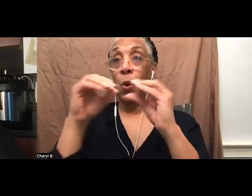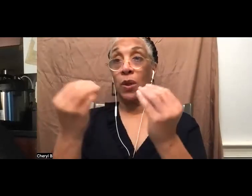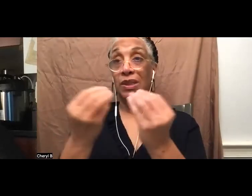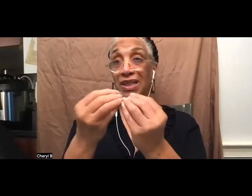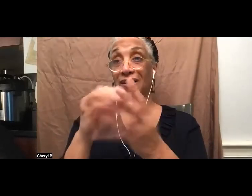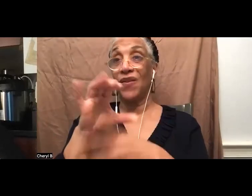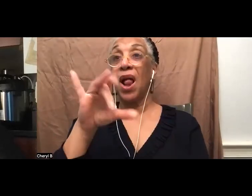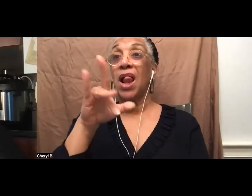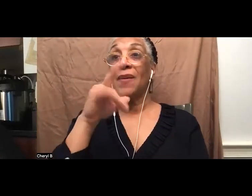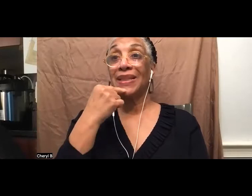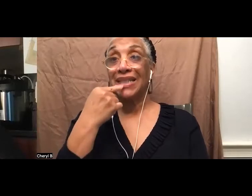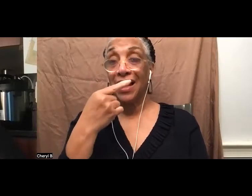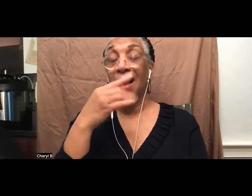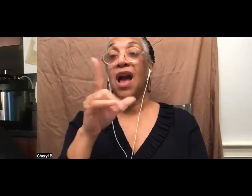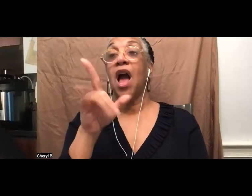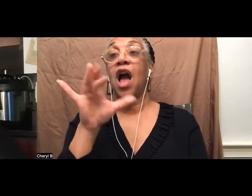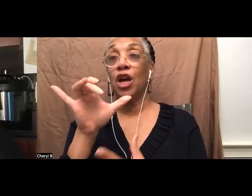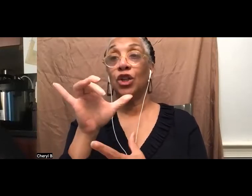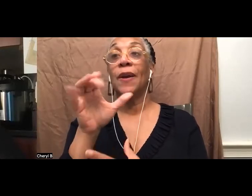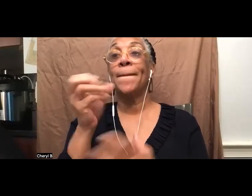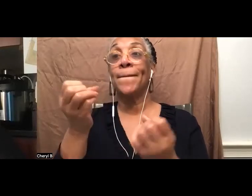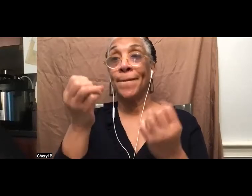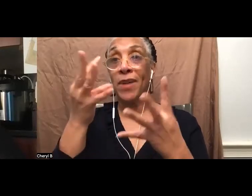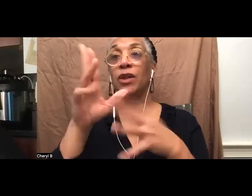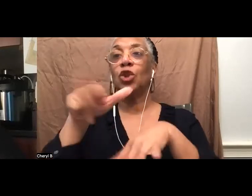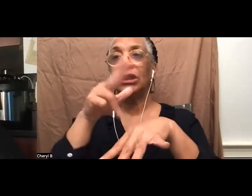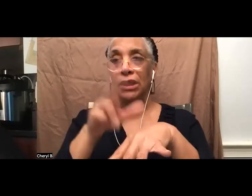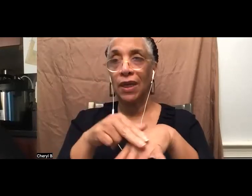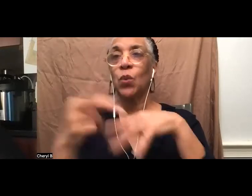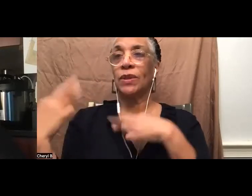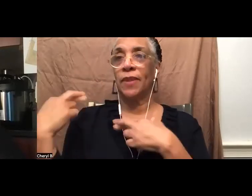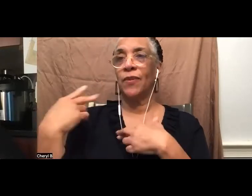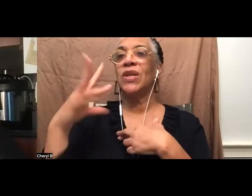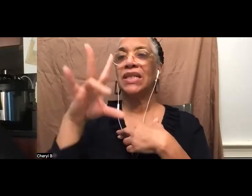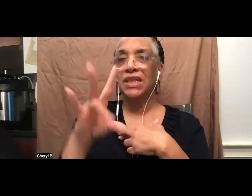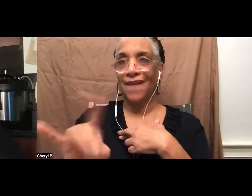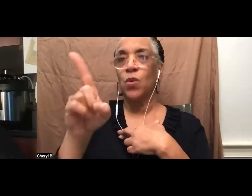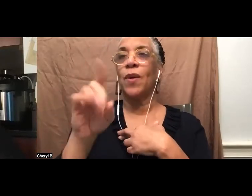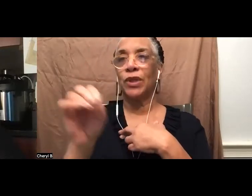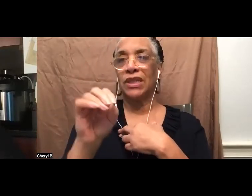multinationals are responsible for the 71% of the global emissions. A large part of these